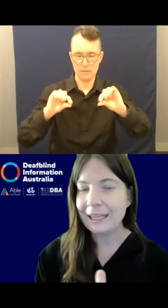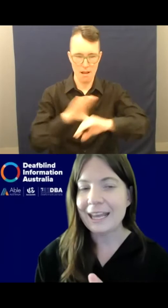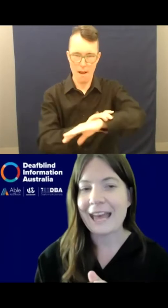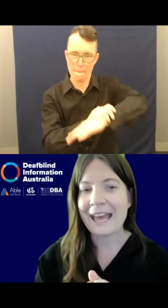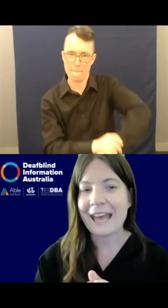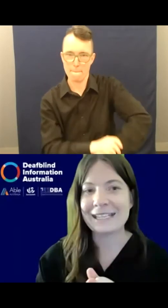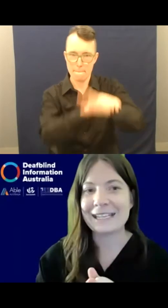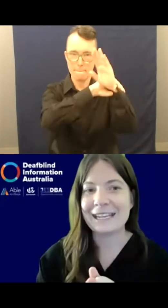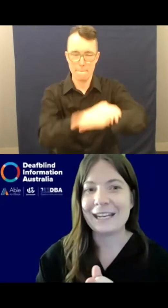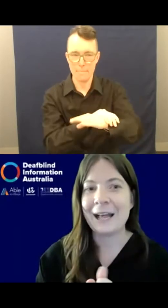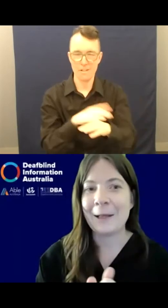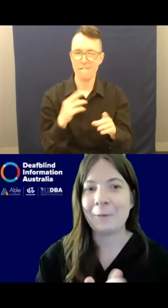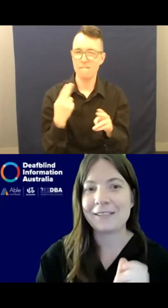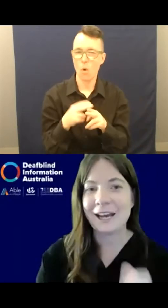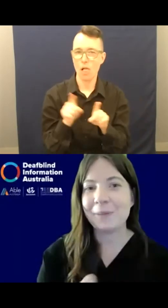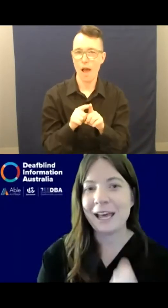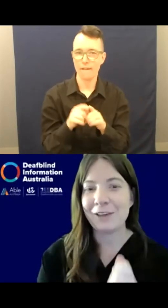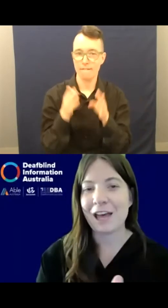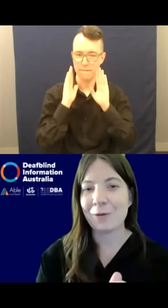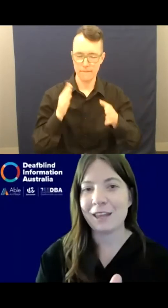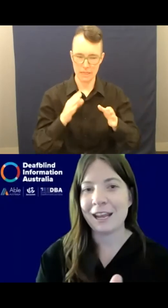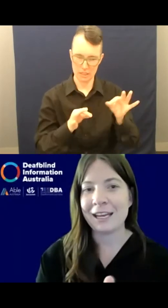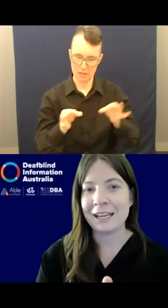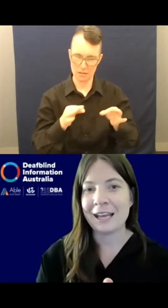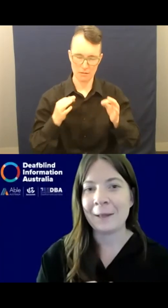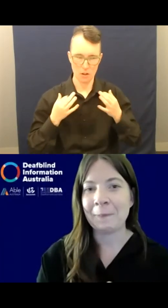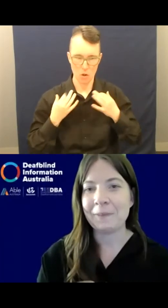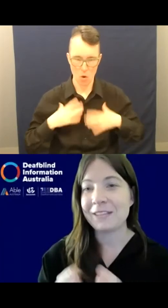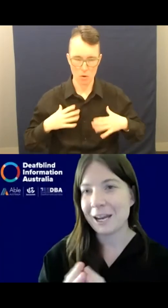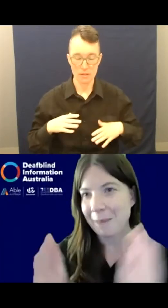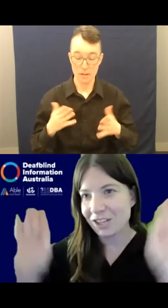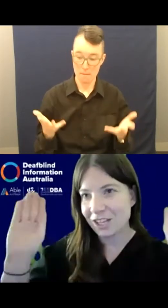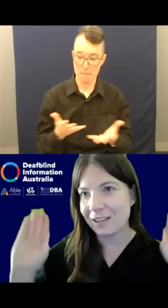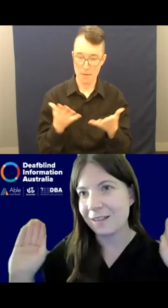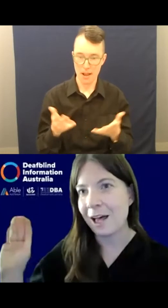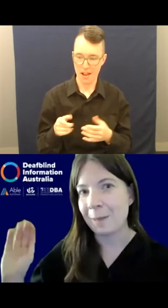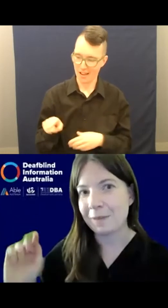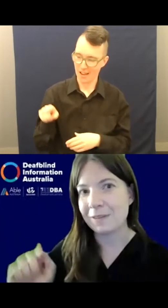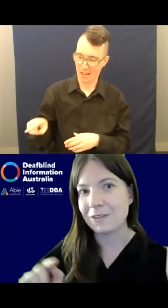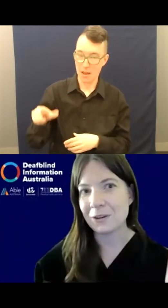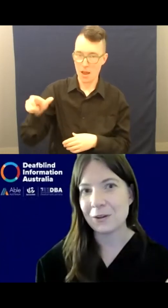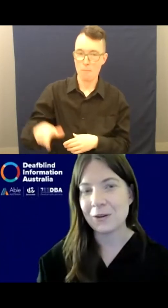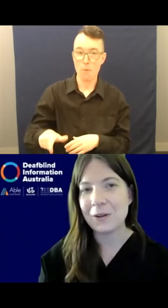And we started playing around with it and he started matching his arms to